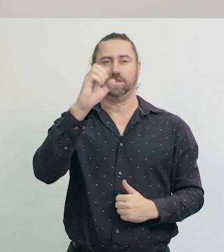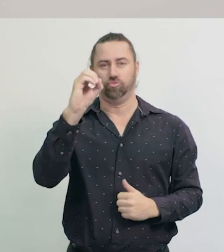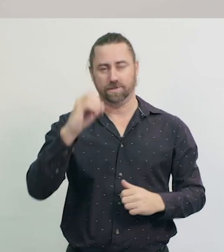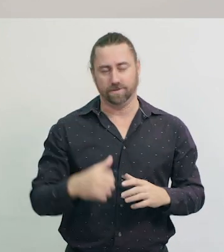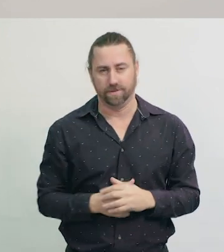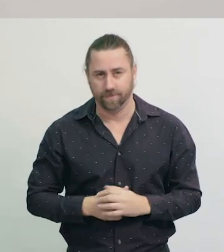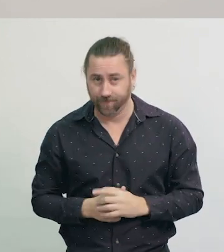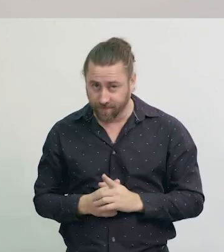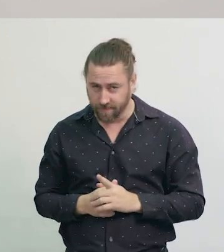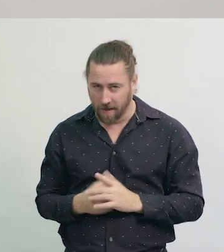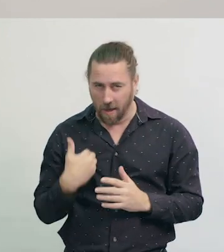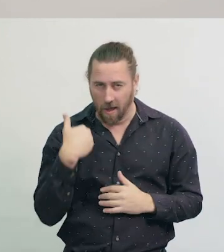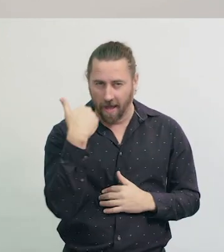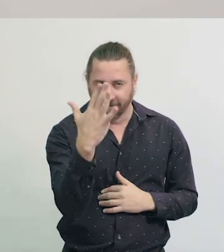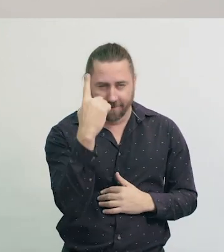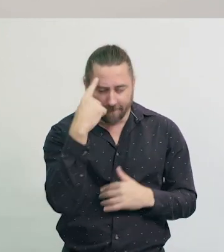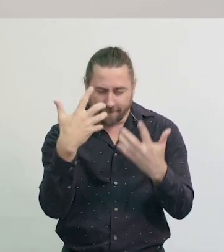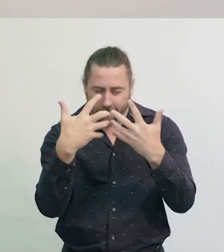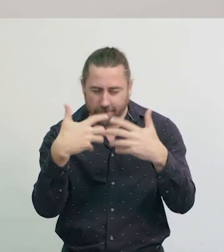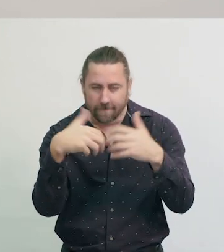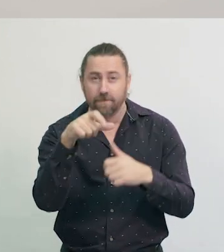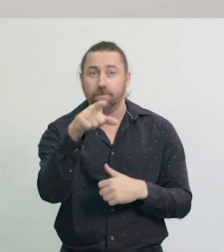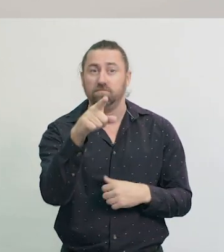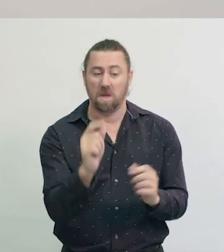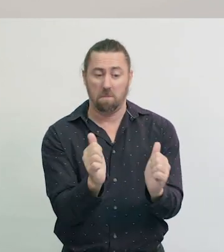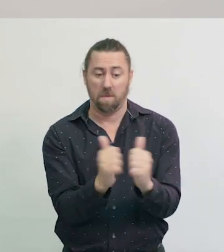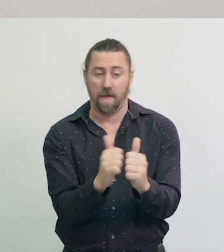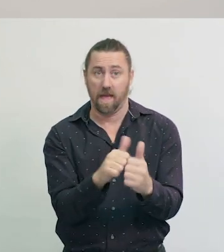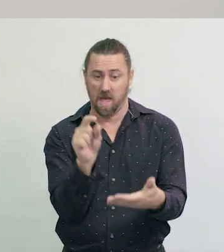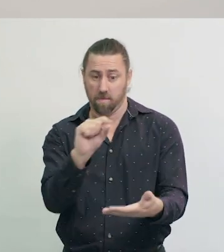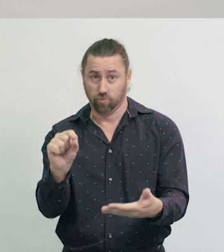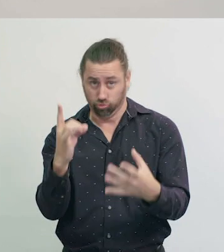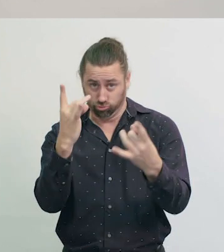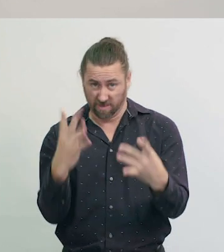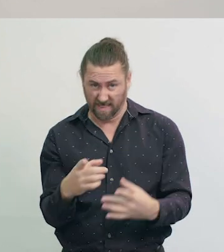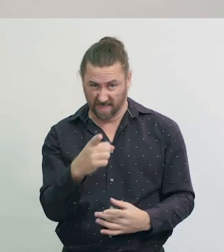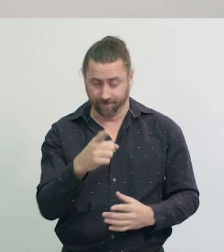Now, here's a brainteaser for you. Have a piece of paper and a pencil ready.